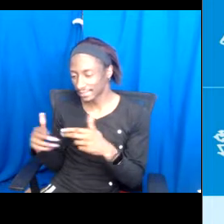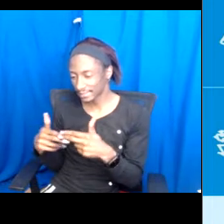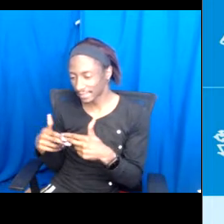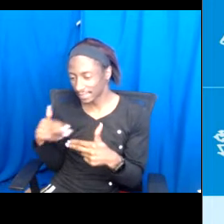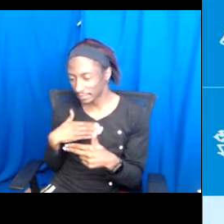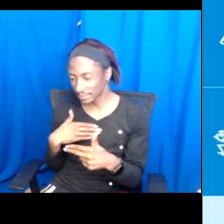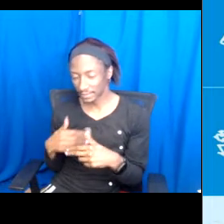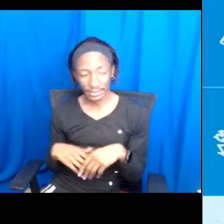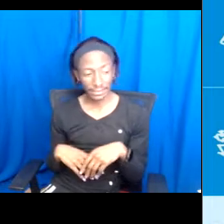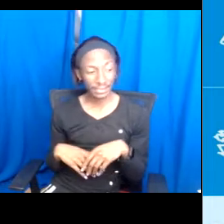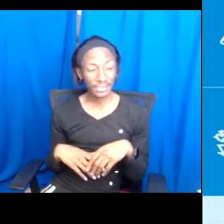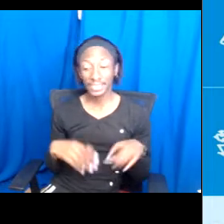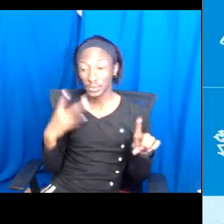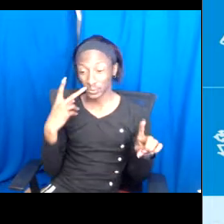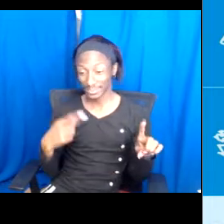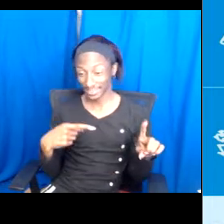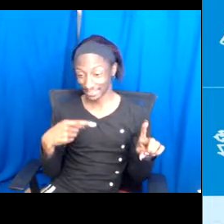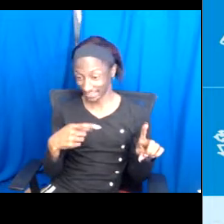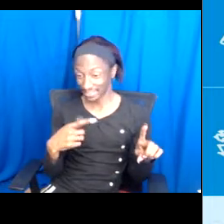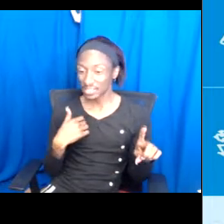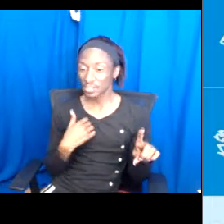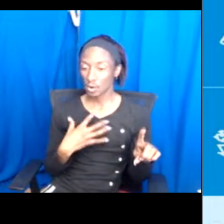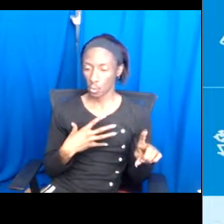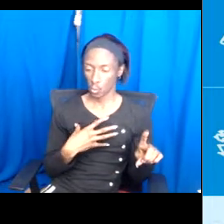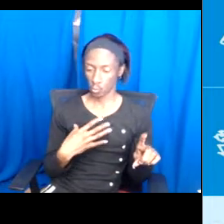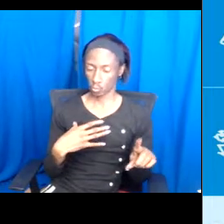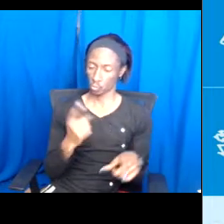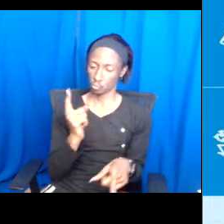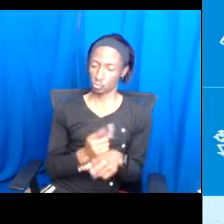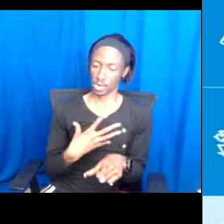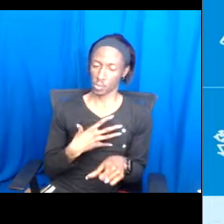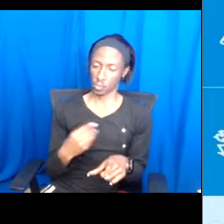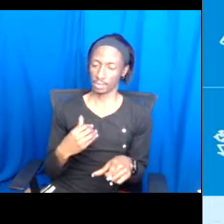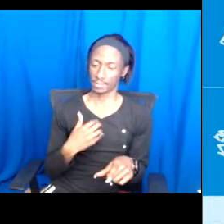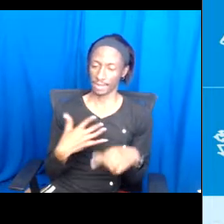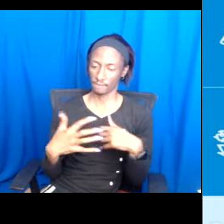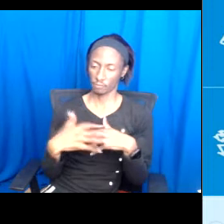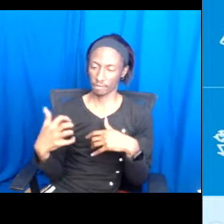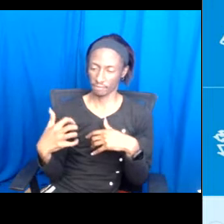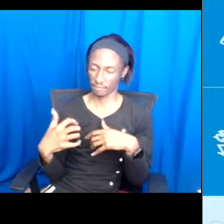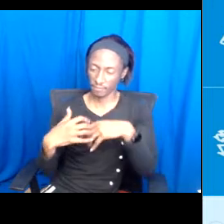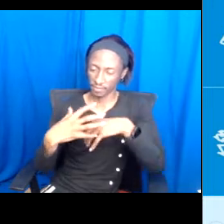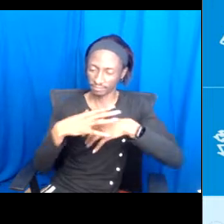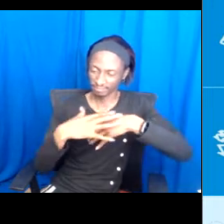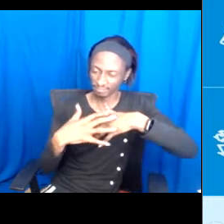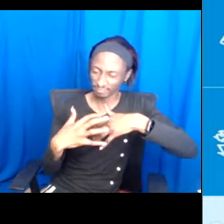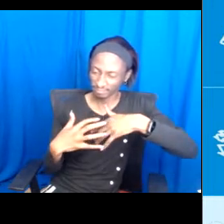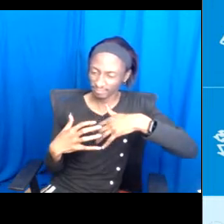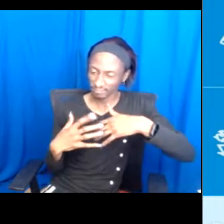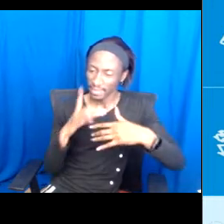Right whales have roughened skin patches on their heads which is unique to each individual whale.